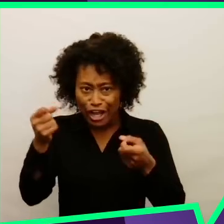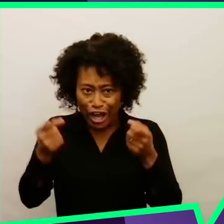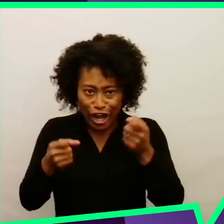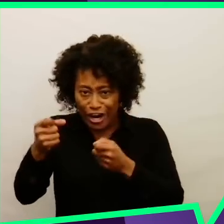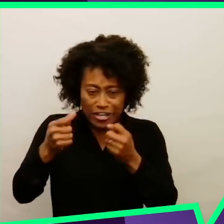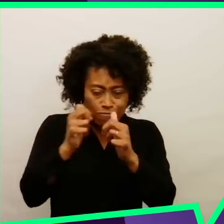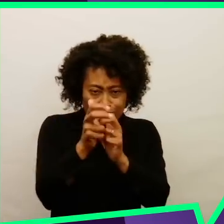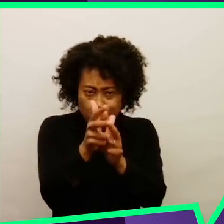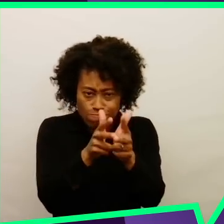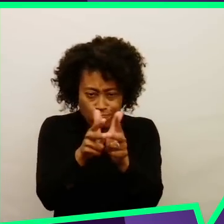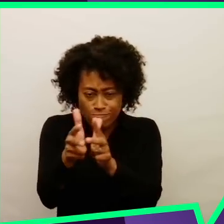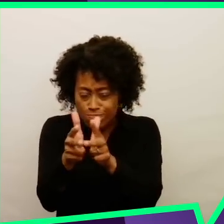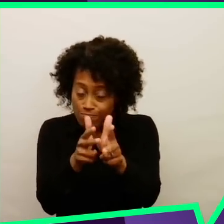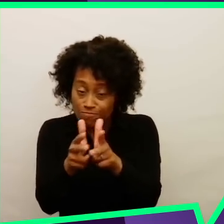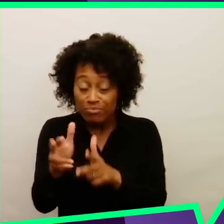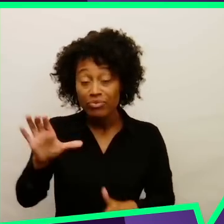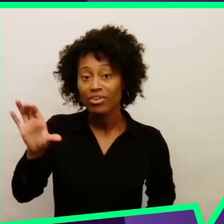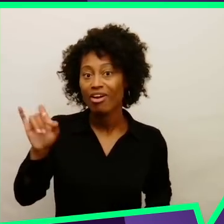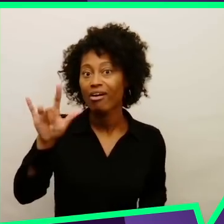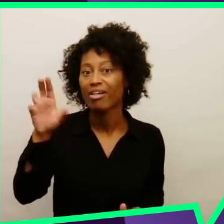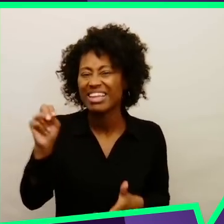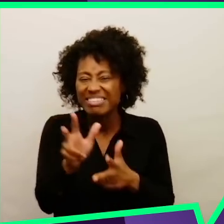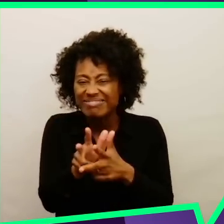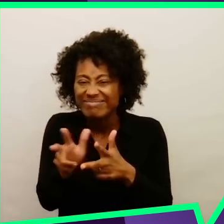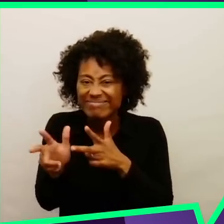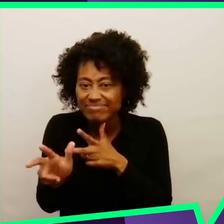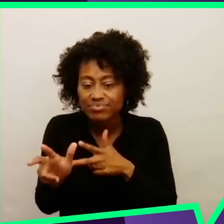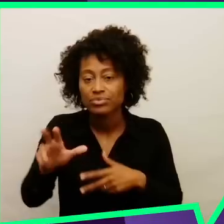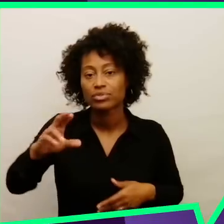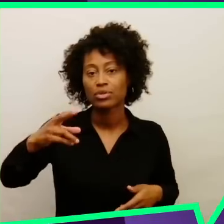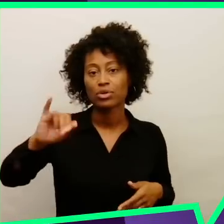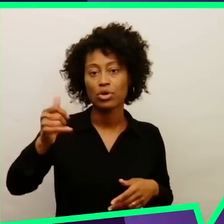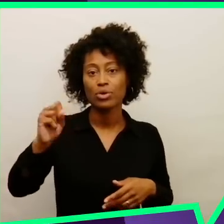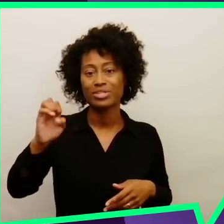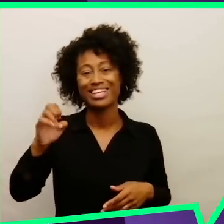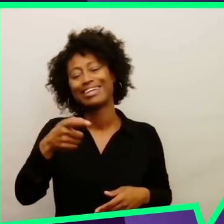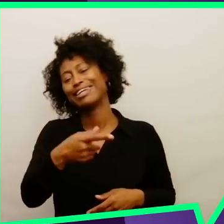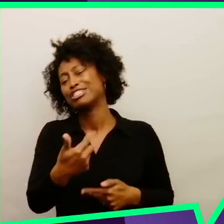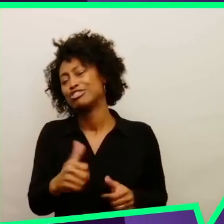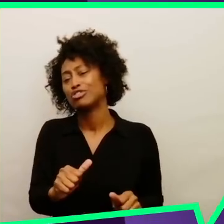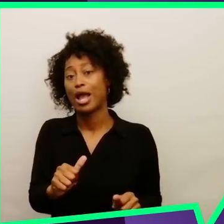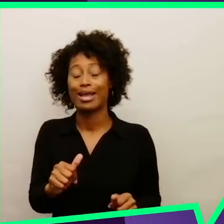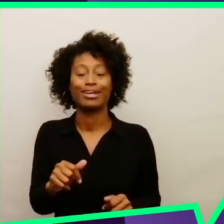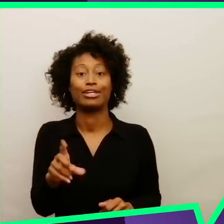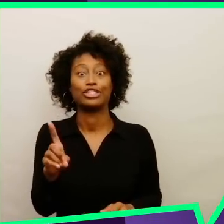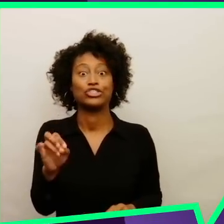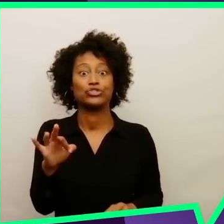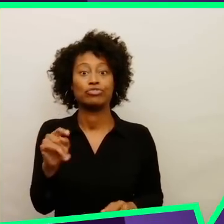Colin is right ahead of Jose, who is doing his best drift ever, by the way.